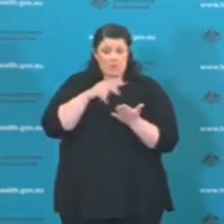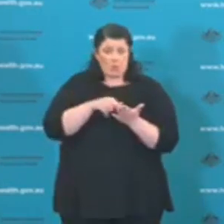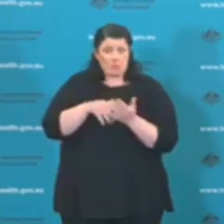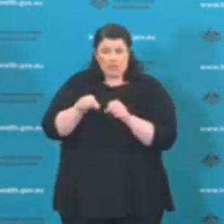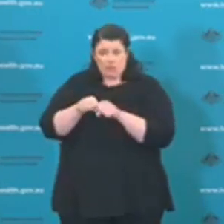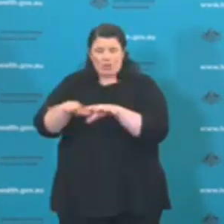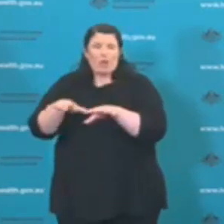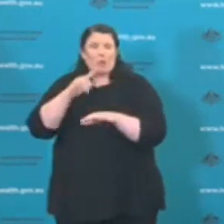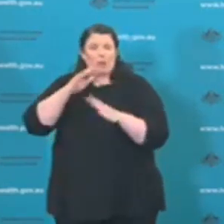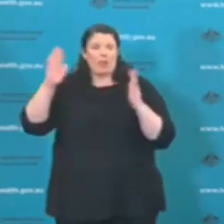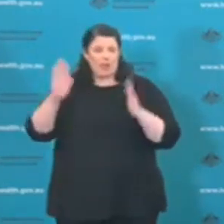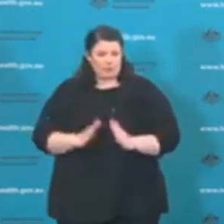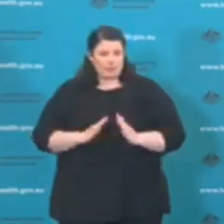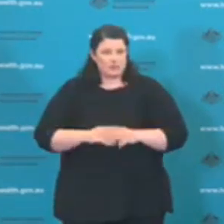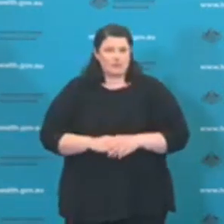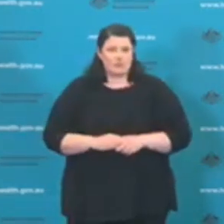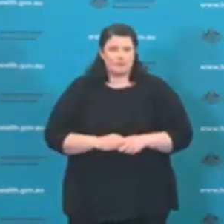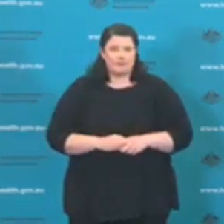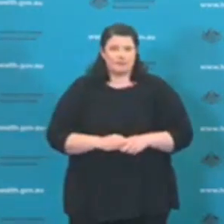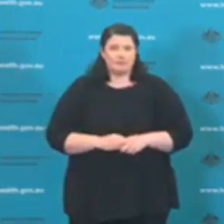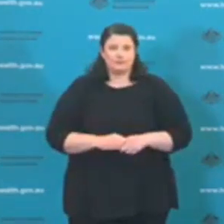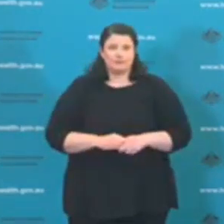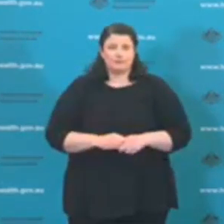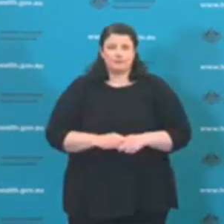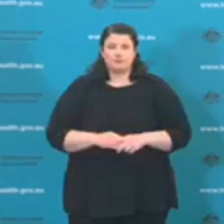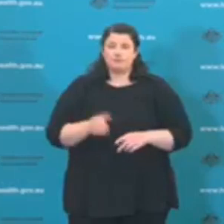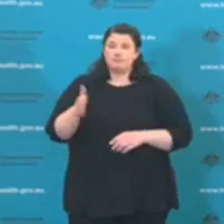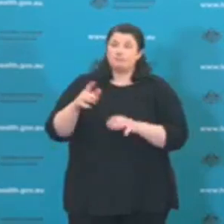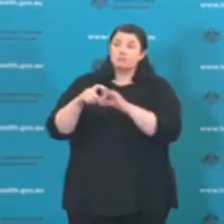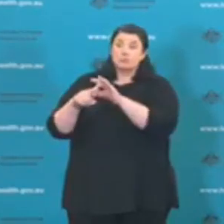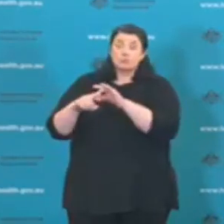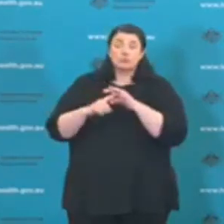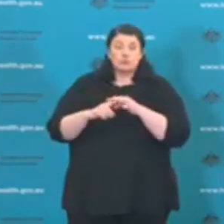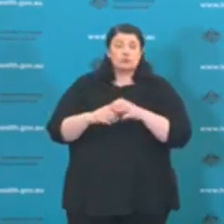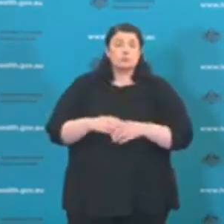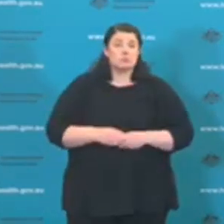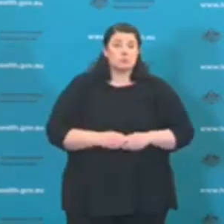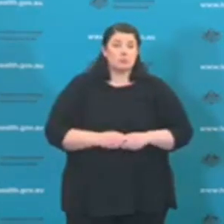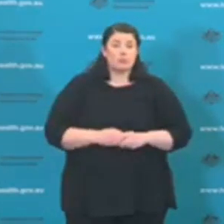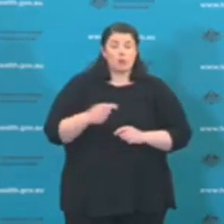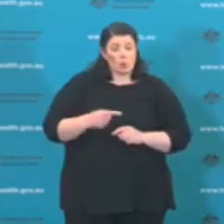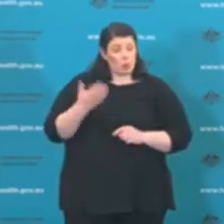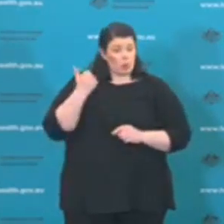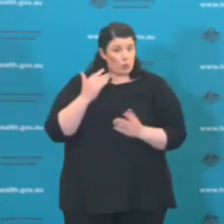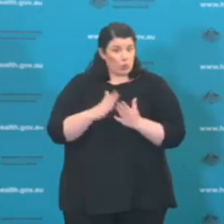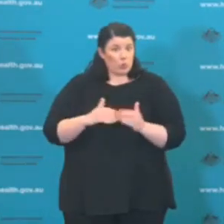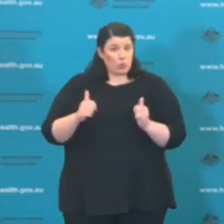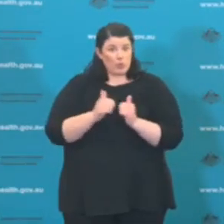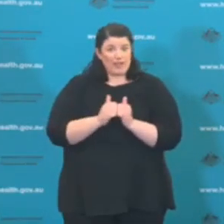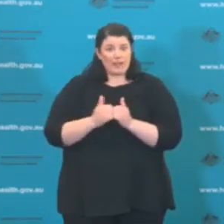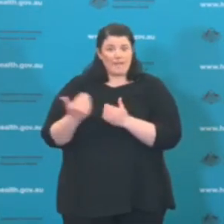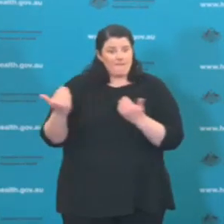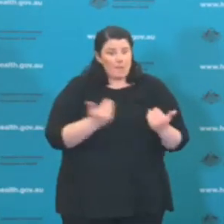Reporter: We started seeing over the weekend crowds returning to some sporting matches, of course something that many Australians want to see but is